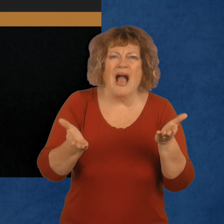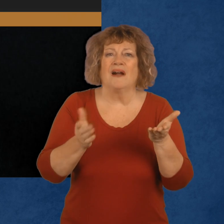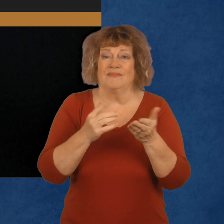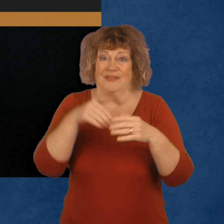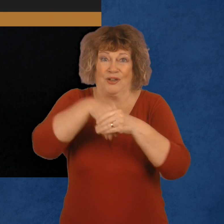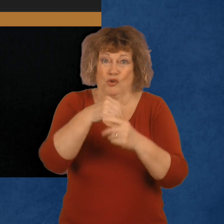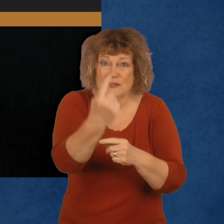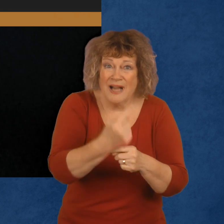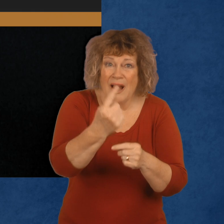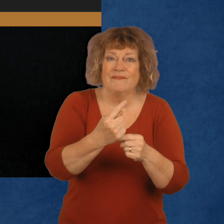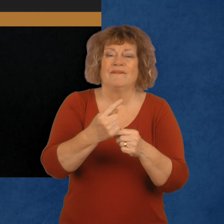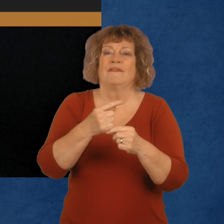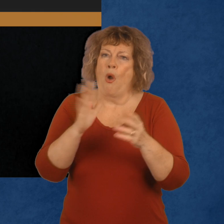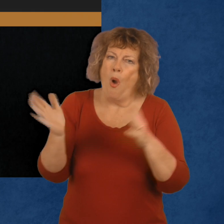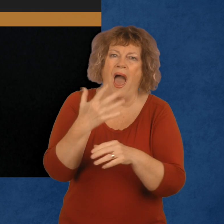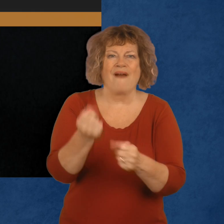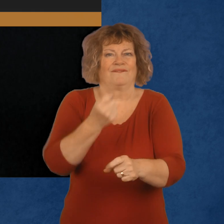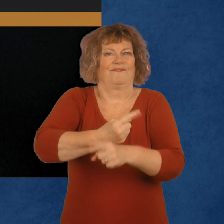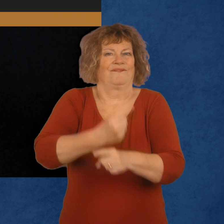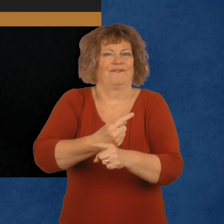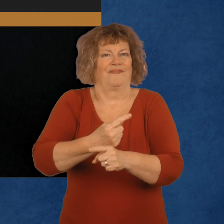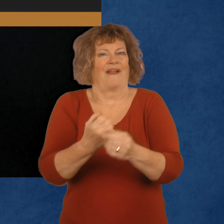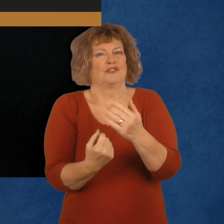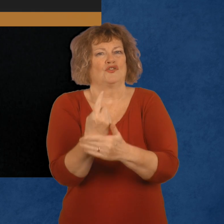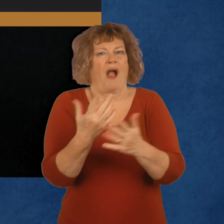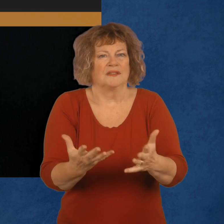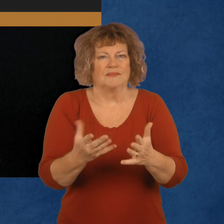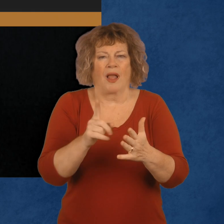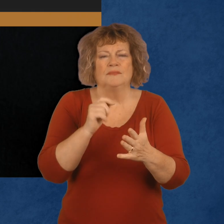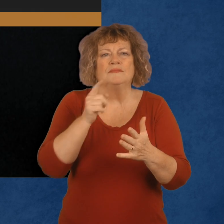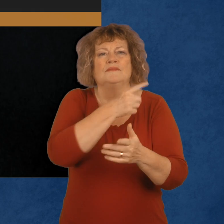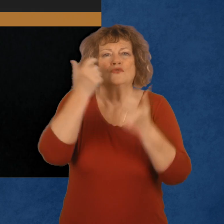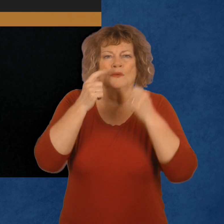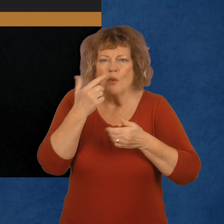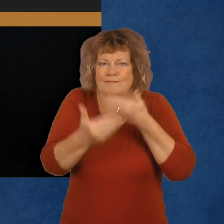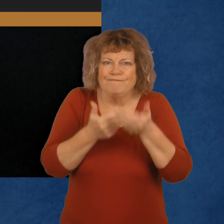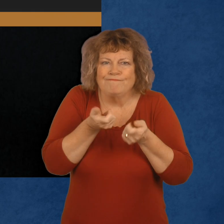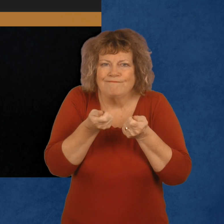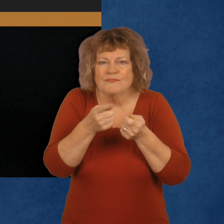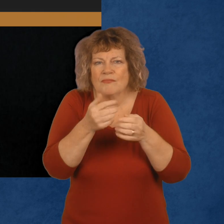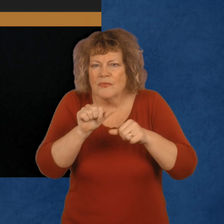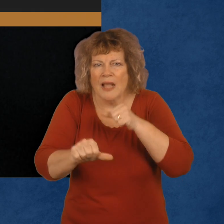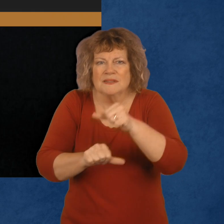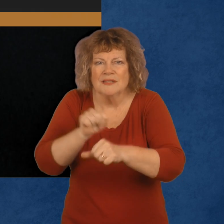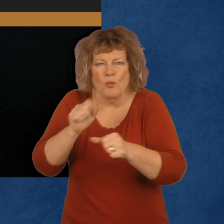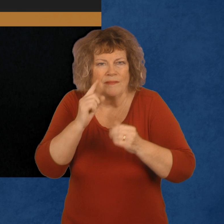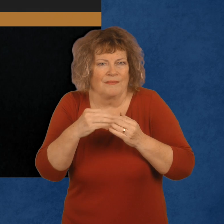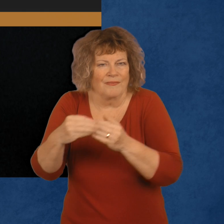They will help guide you through the hearing. At the beginning, the judge should ask everyone to introduce themselves.